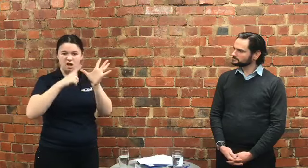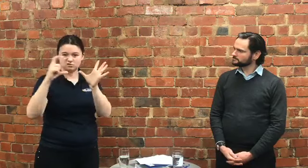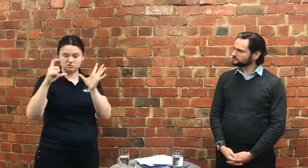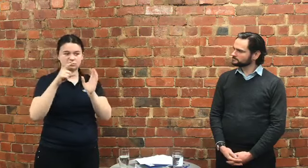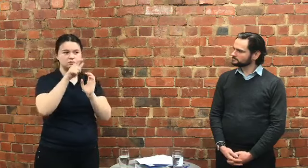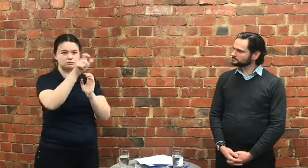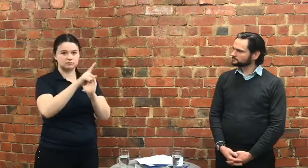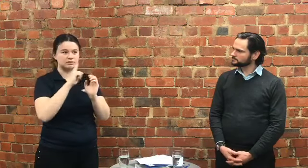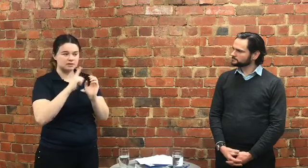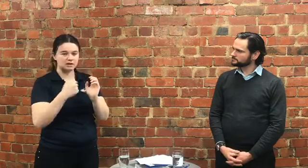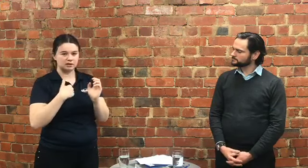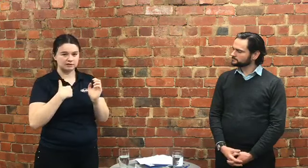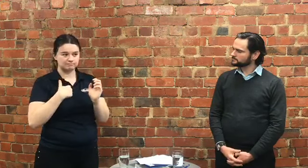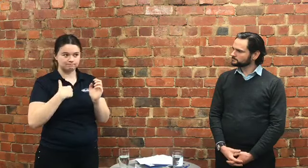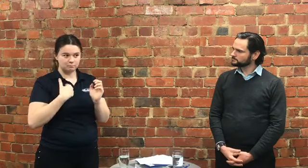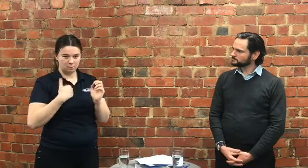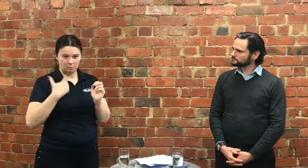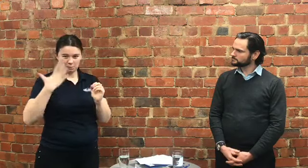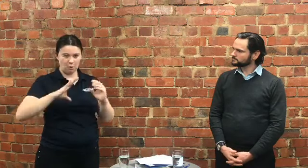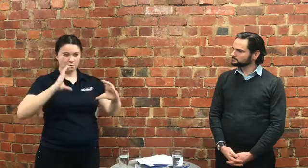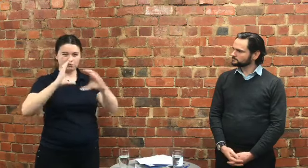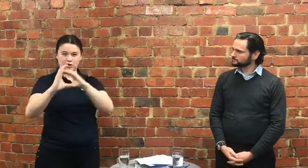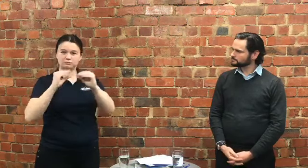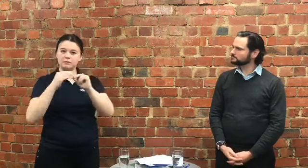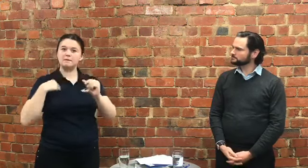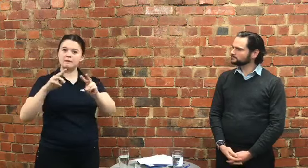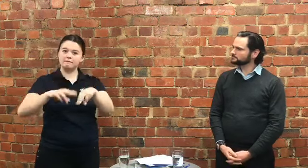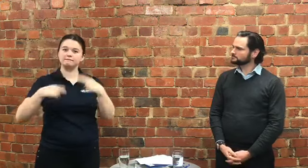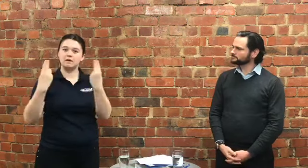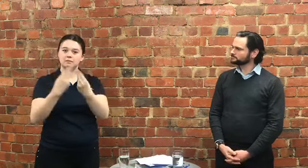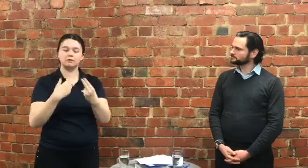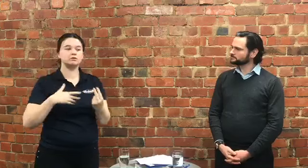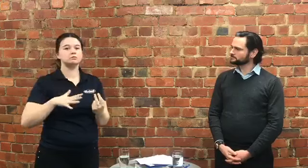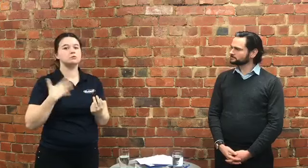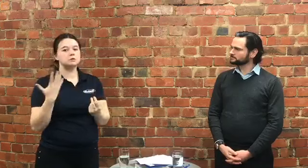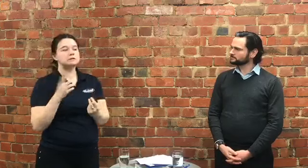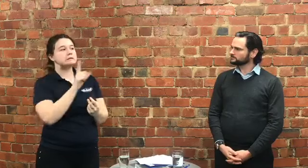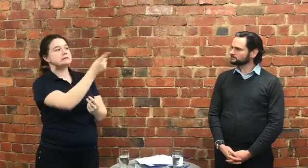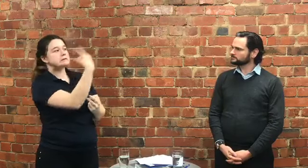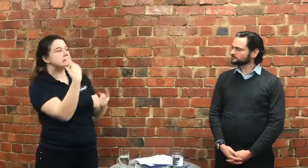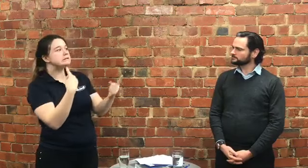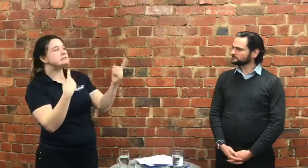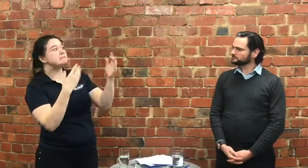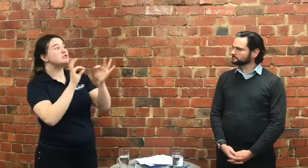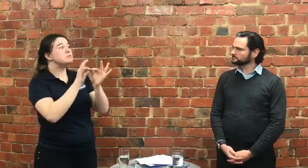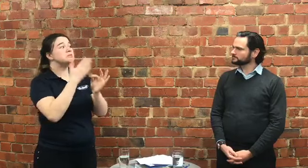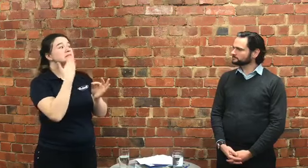So, perhaps that's something you can explain to the local area co-ordinator from the NDIS that you really would like to speak